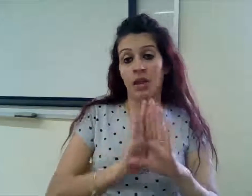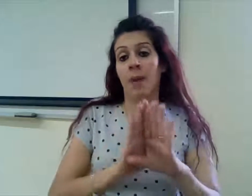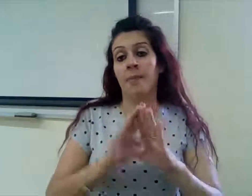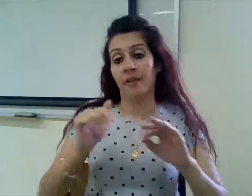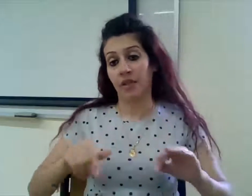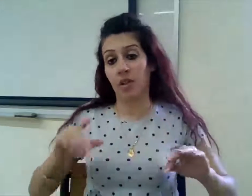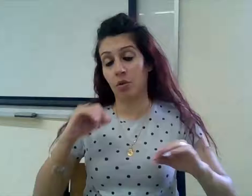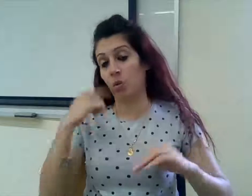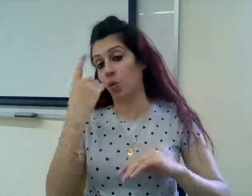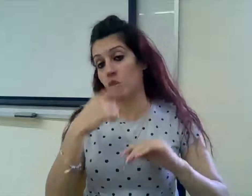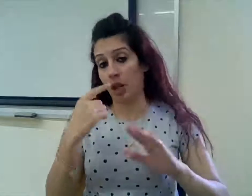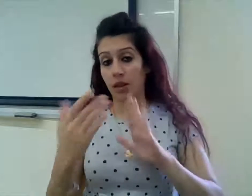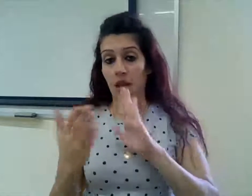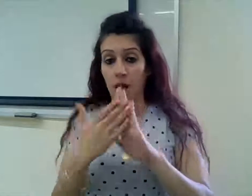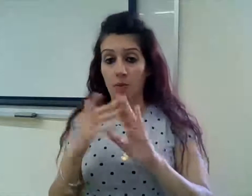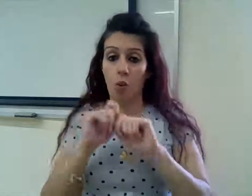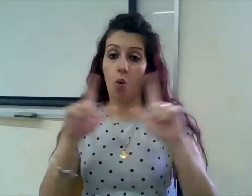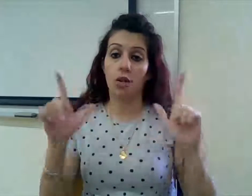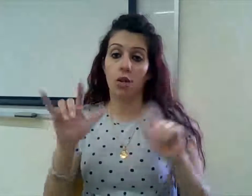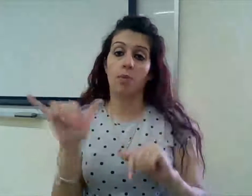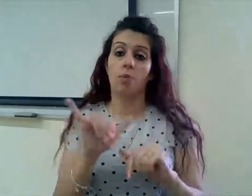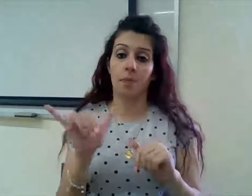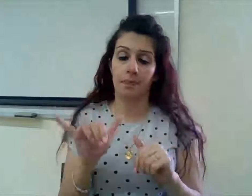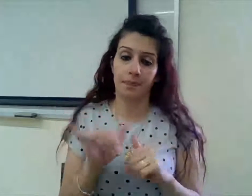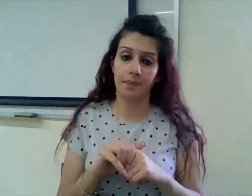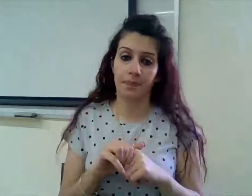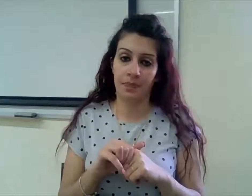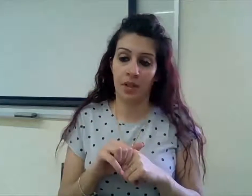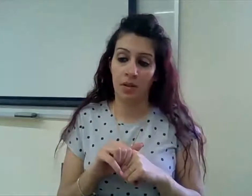platform and more importantly our pedagogical support tools so that when